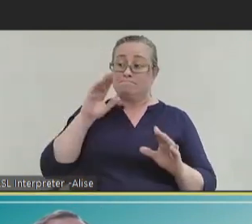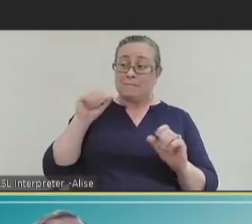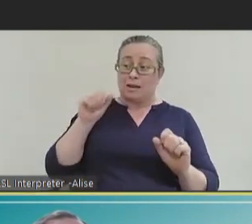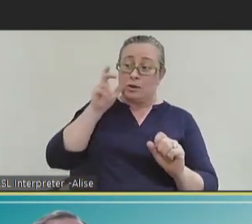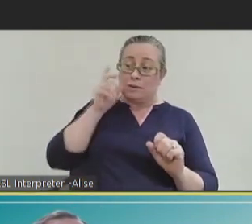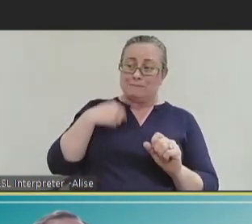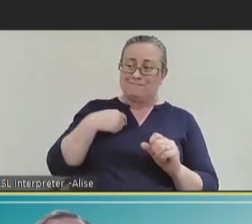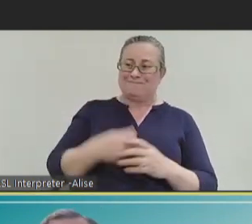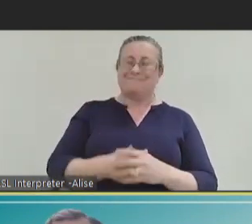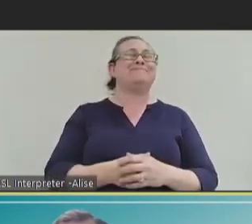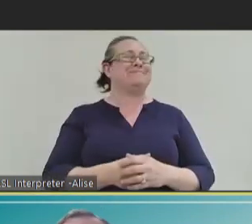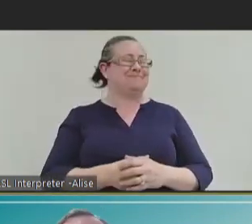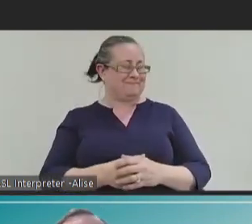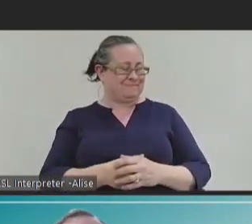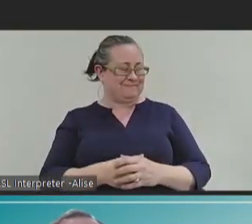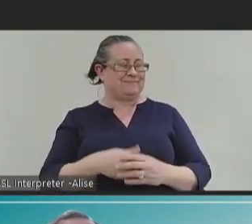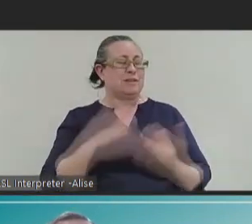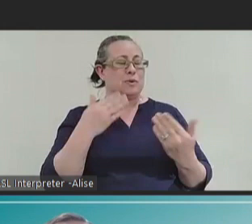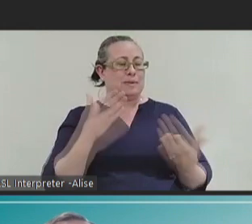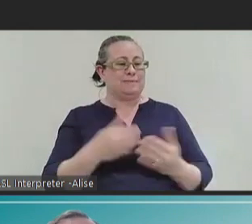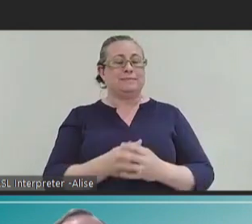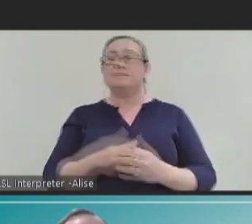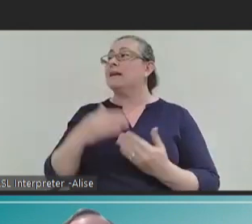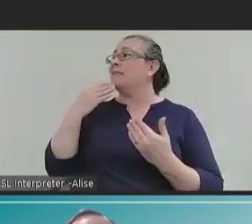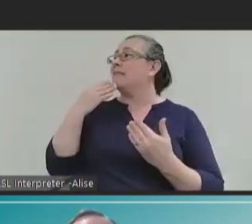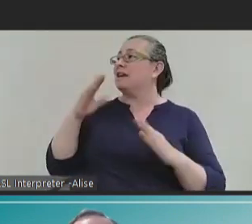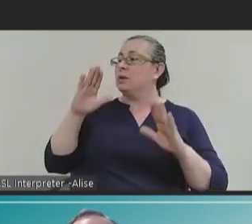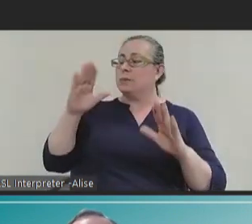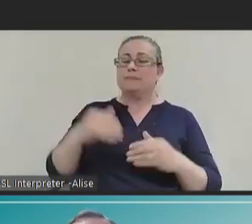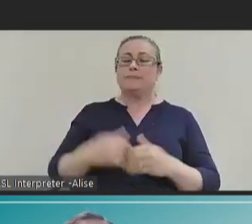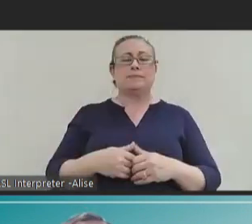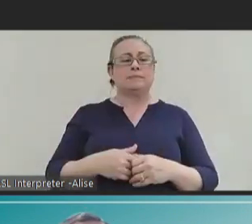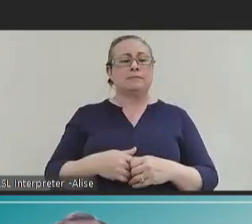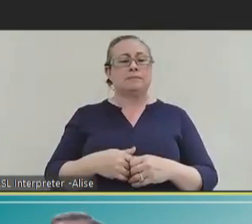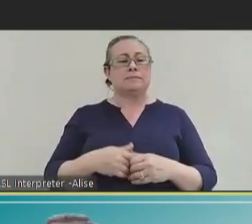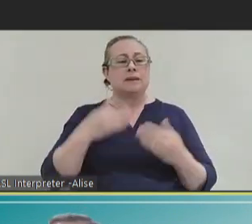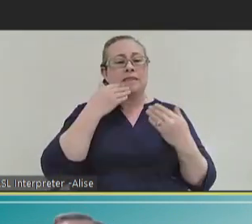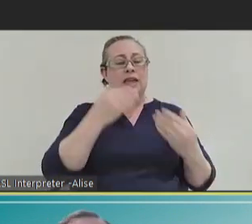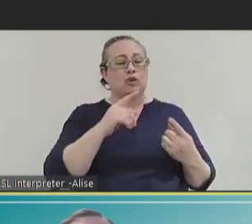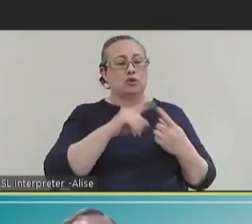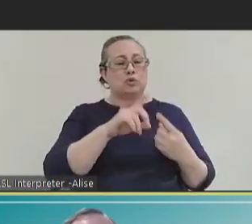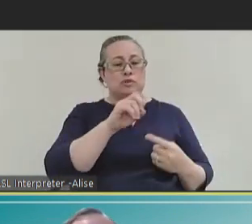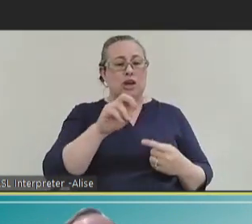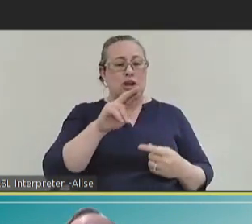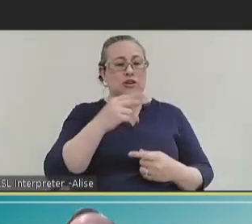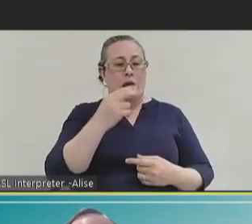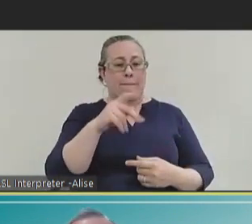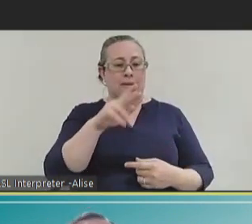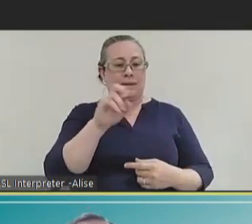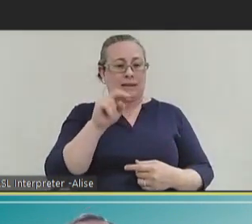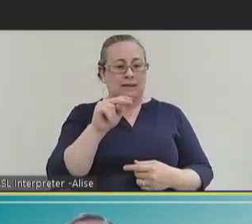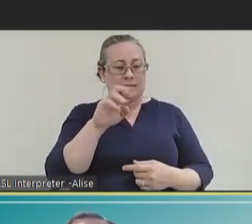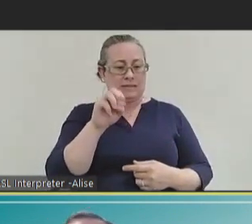Robert Hopkins: You are loud and clear, Matt. Please. Matthew Bobo: Awesome. Thank you. Thank you, Dr. Hopkins. So, just a few updates from